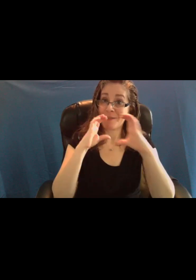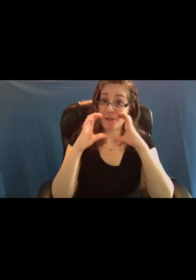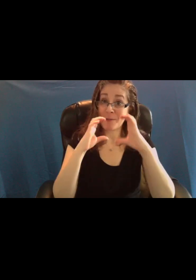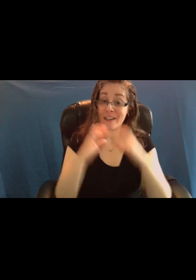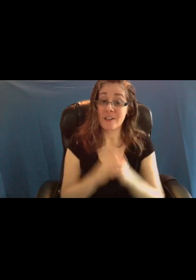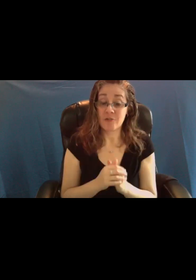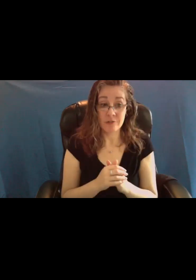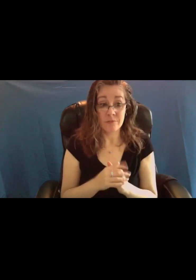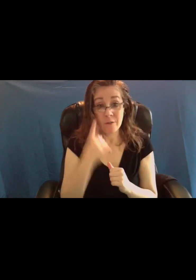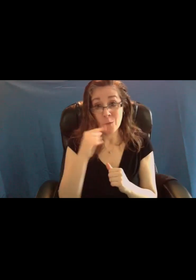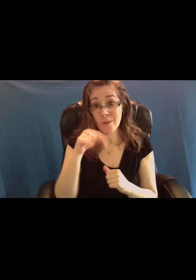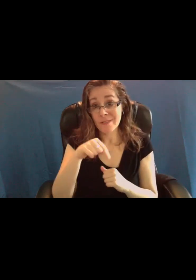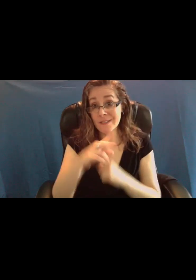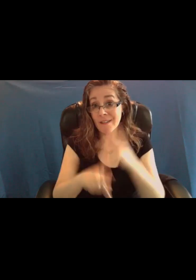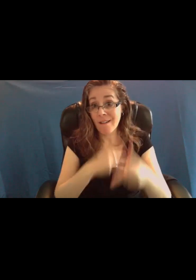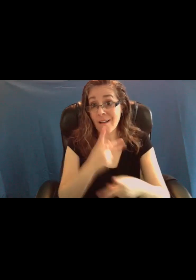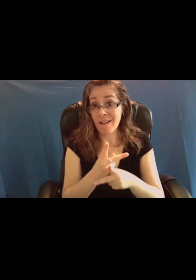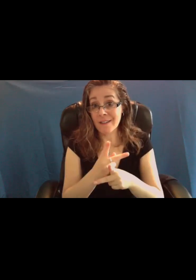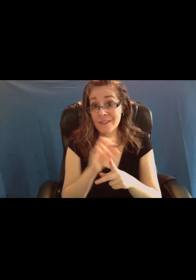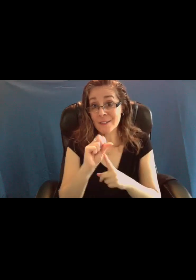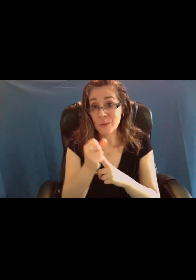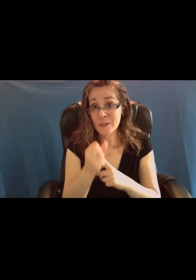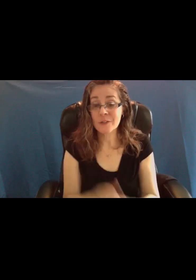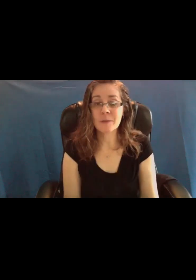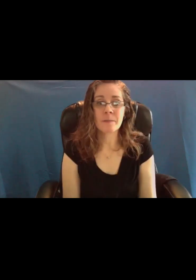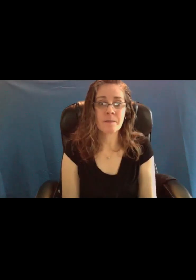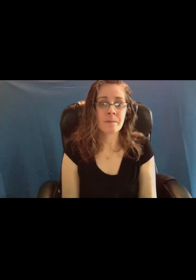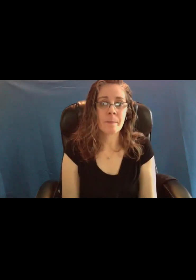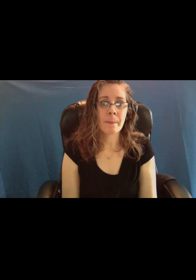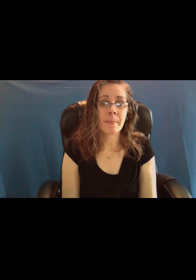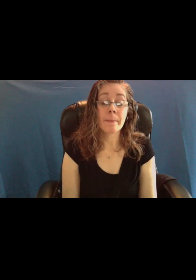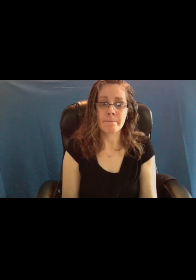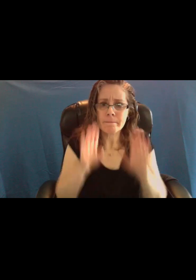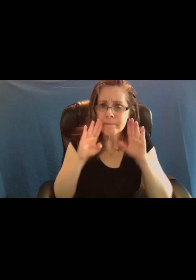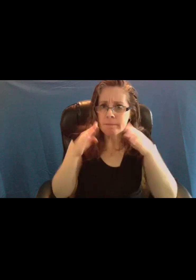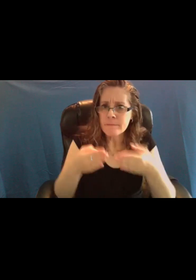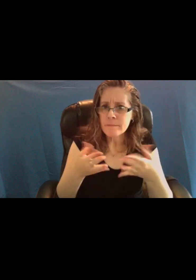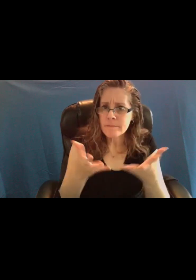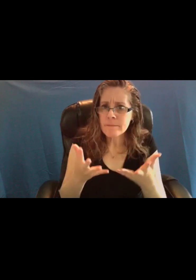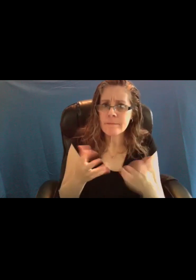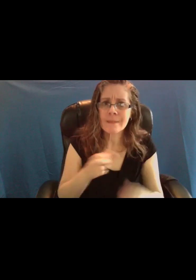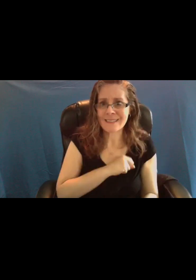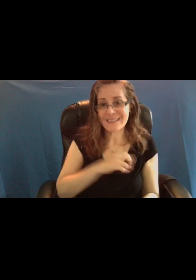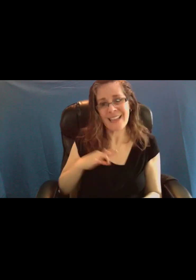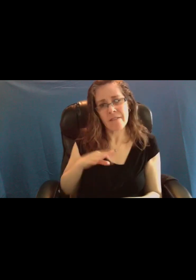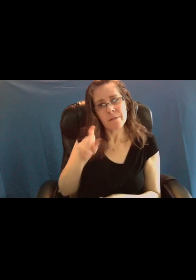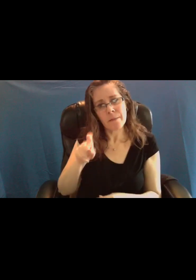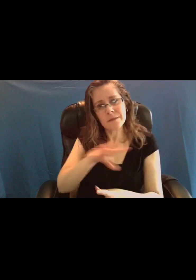scenarios. And with some focus on how staff have to be involved.